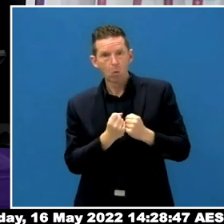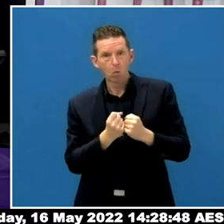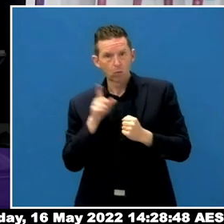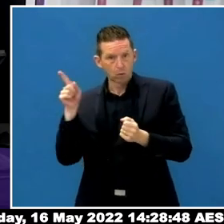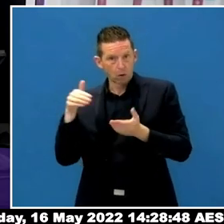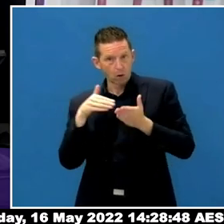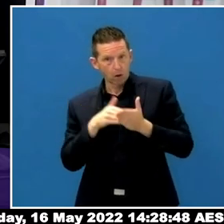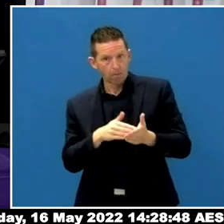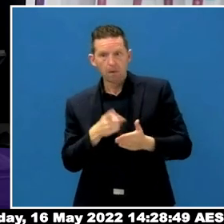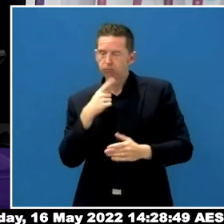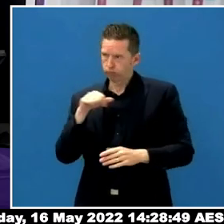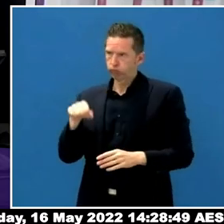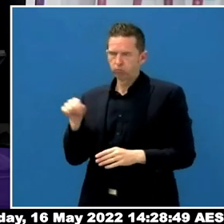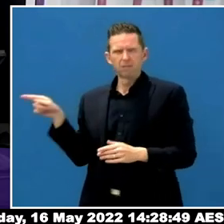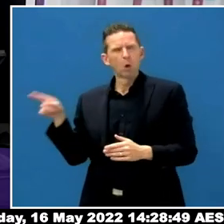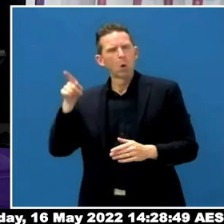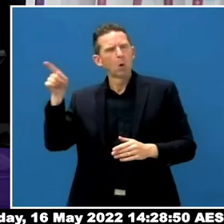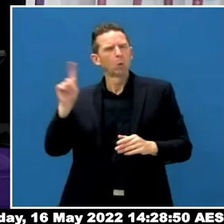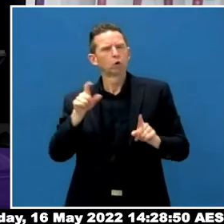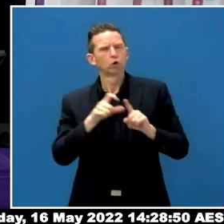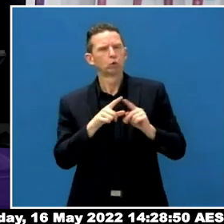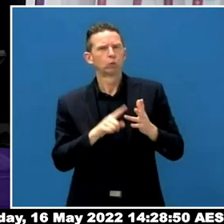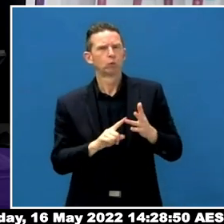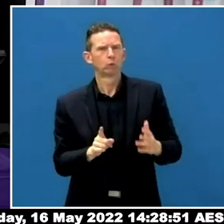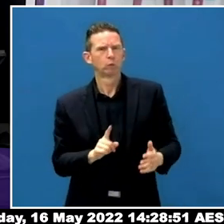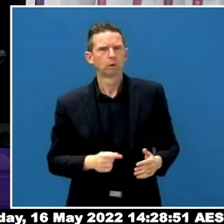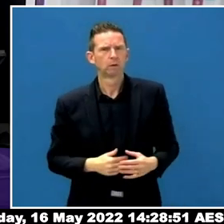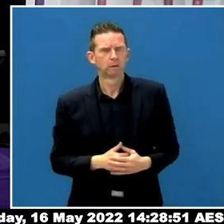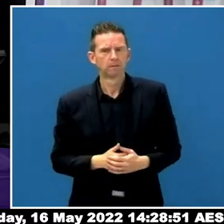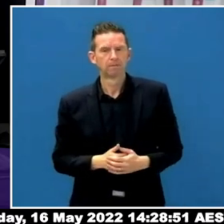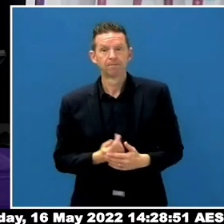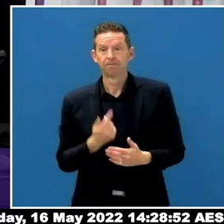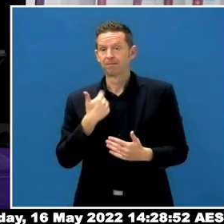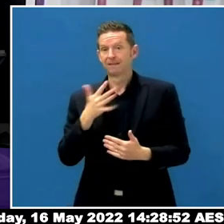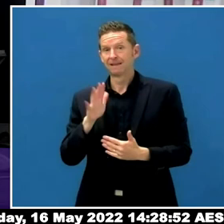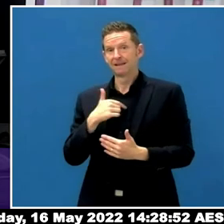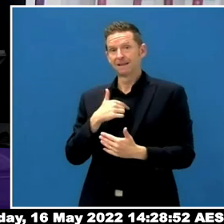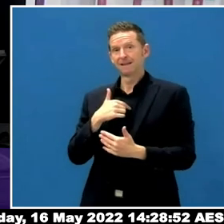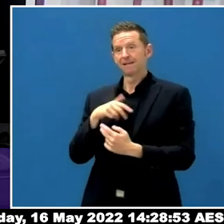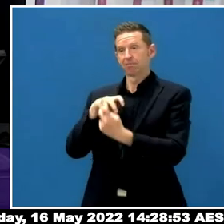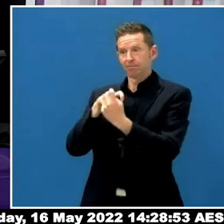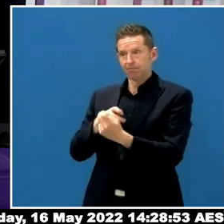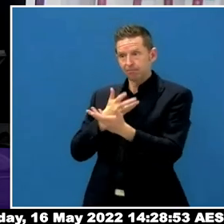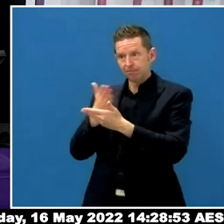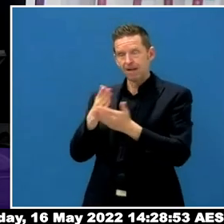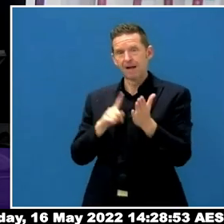I had a meeting with the LAC officer and the Team Leader, and the Team Leader was